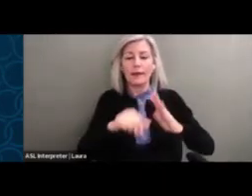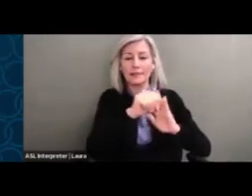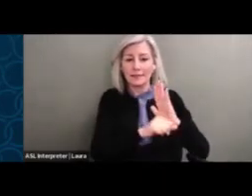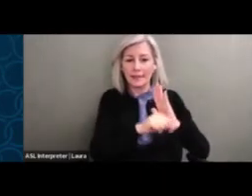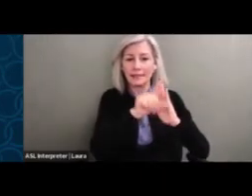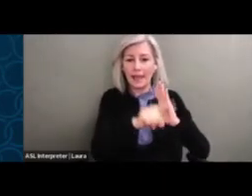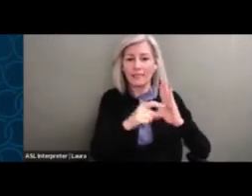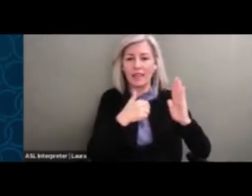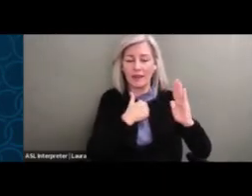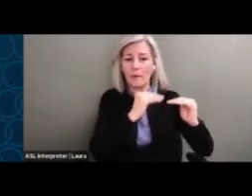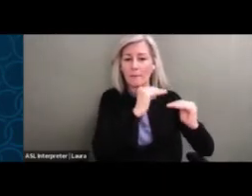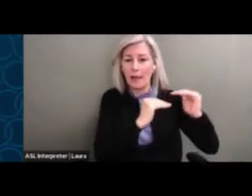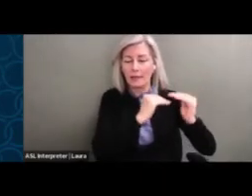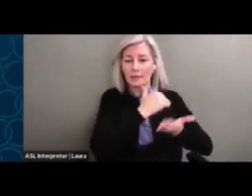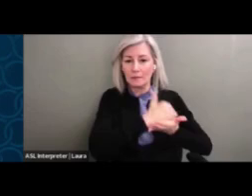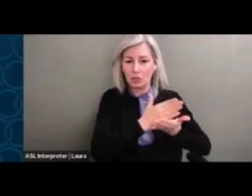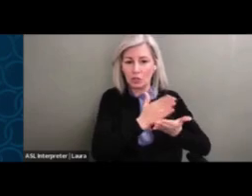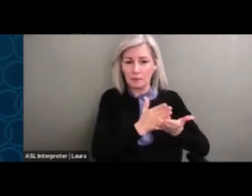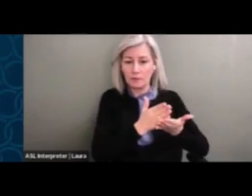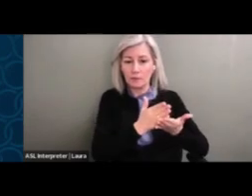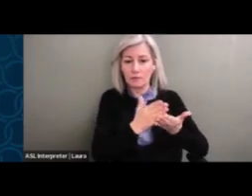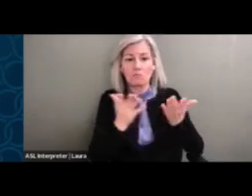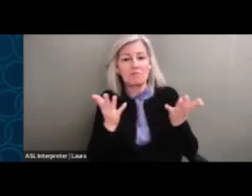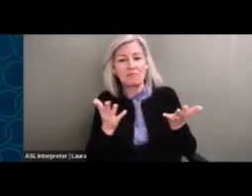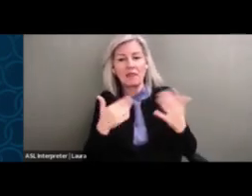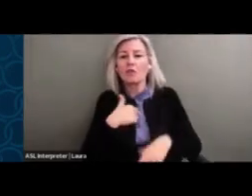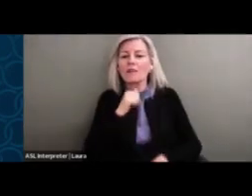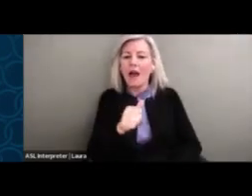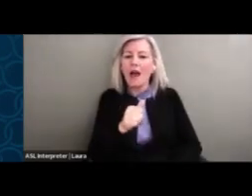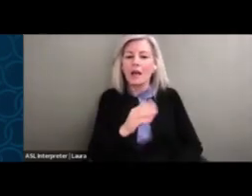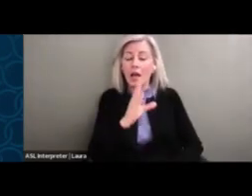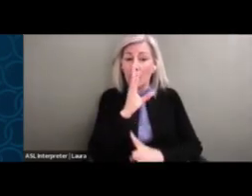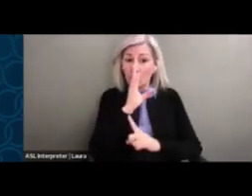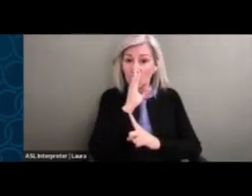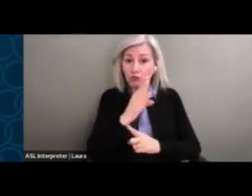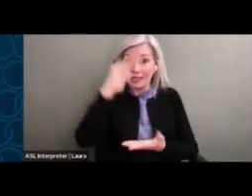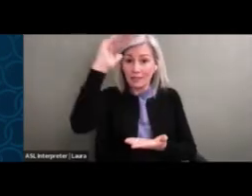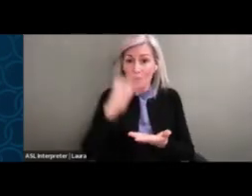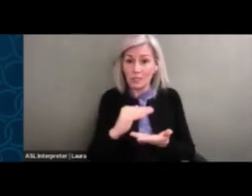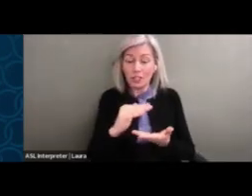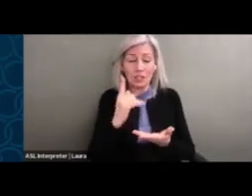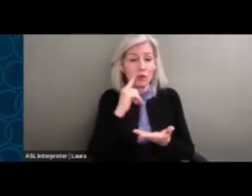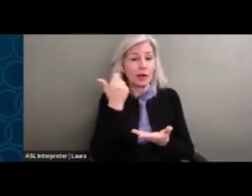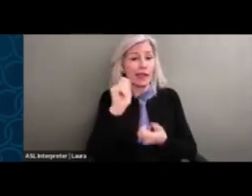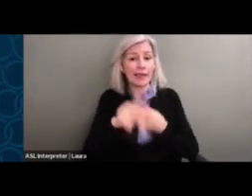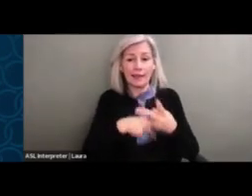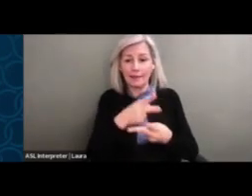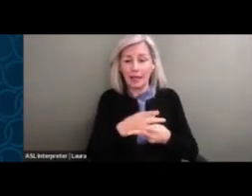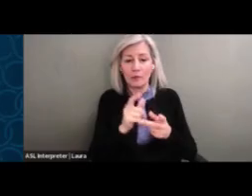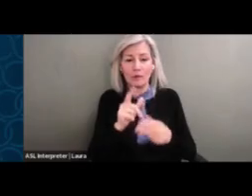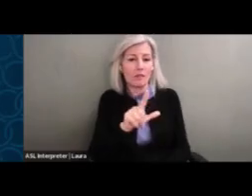because as I talked about state and federal, it's a joint program and states have to have balance budgets.